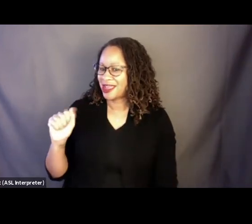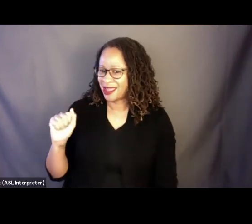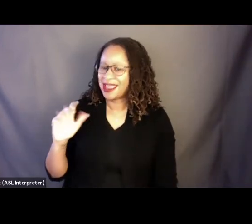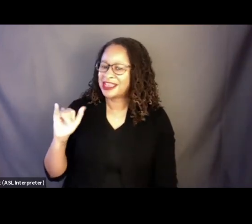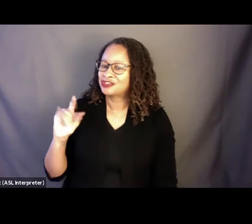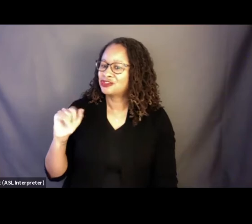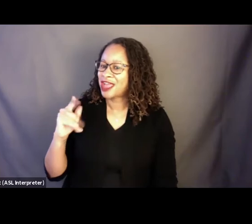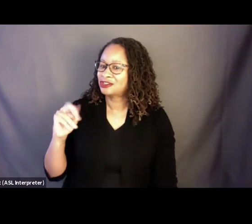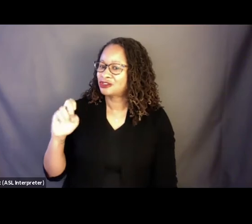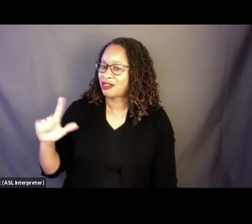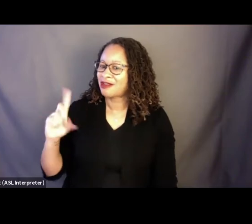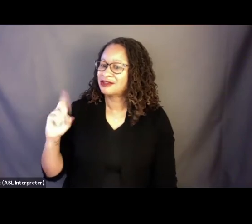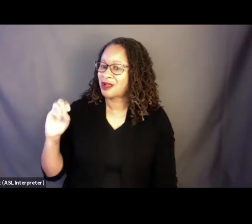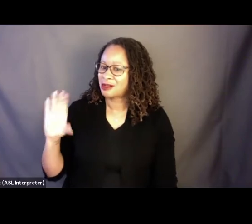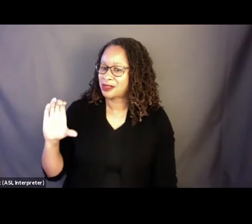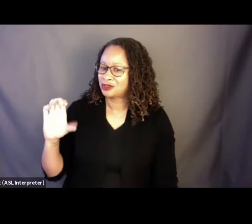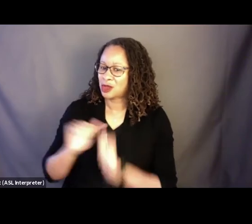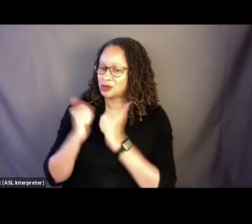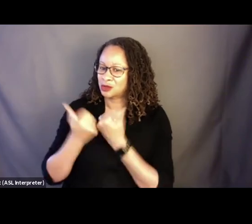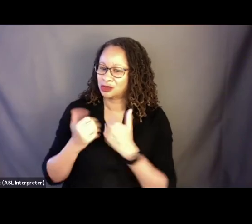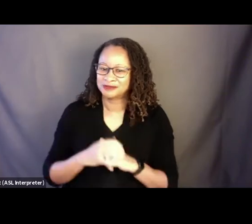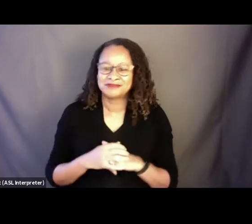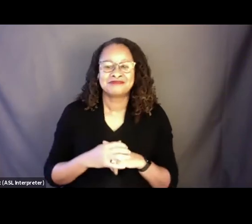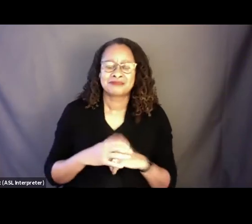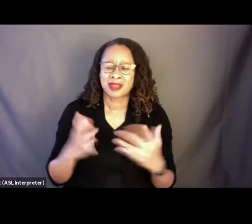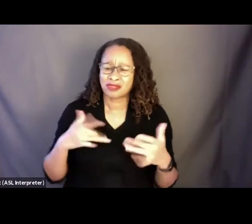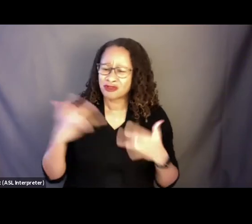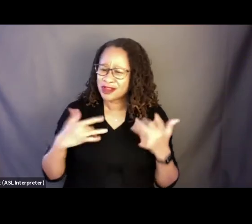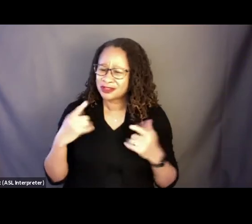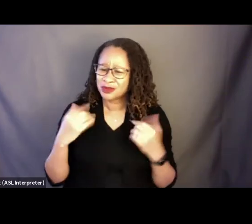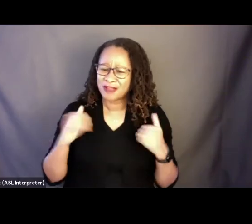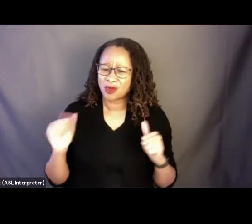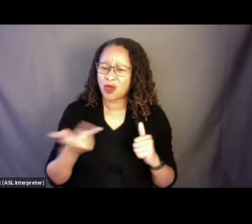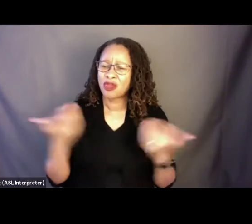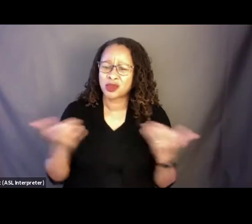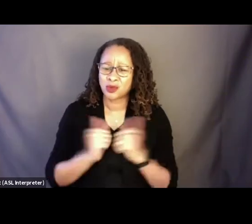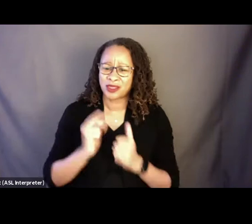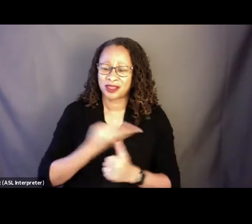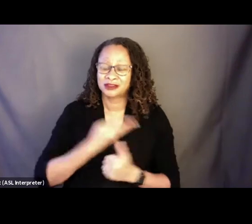We are thrilled to have you all here with us for this conversation,